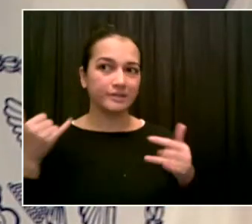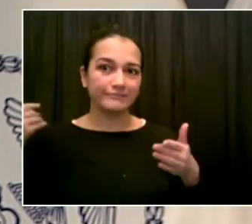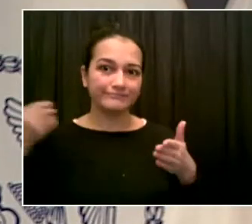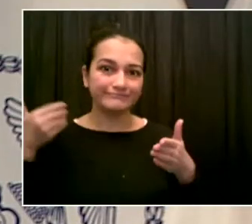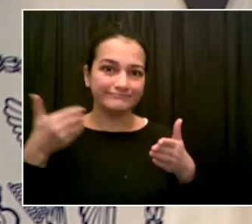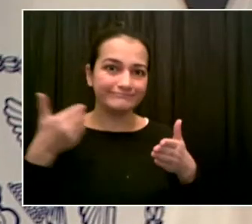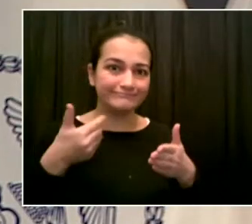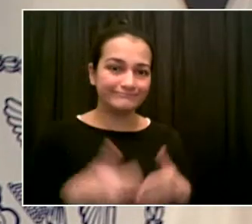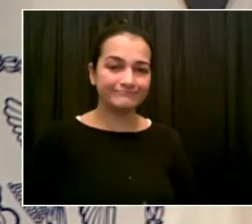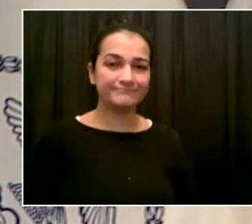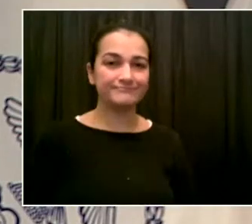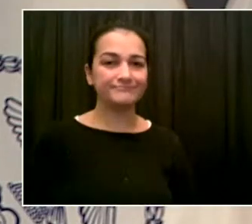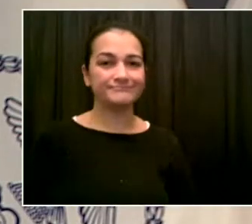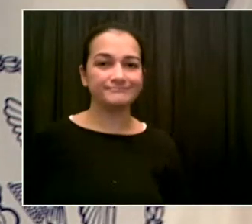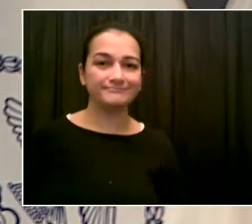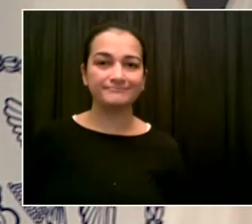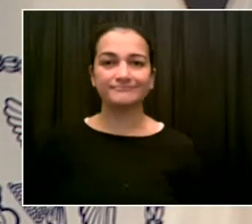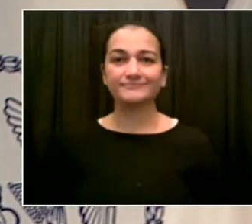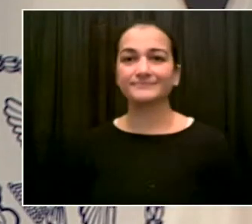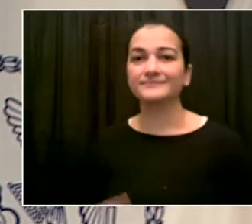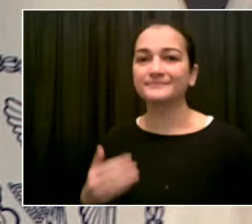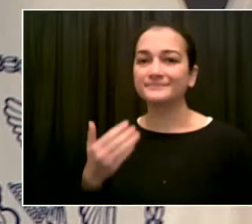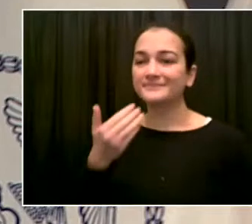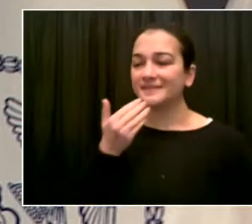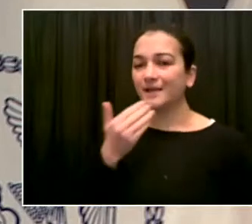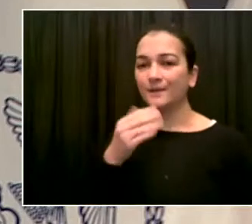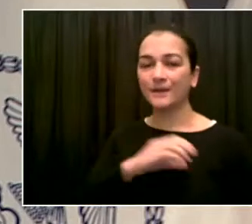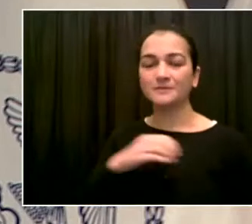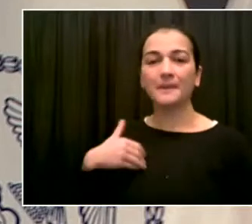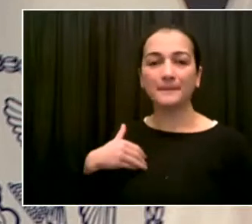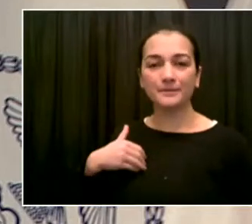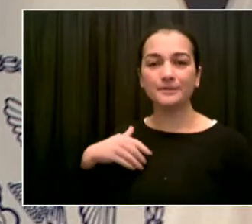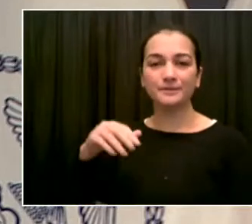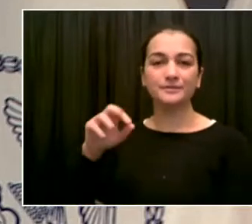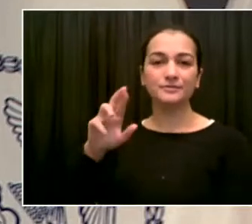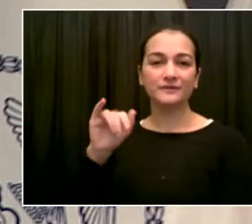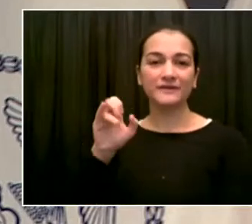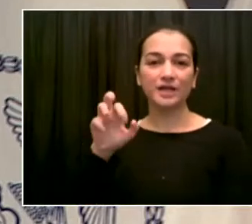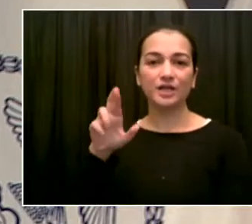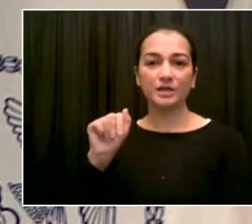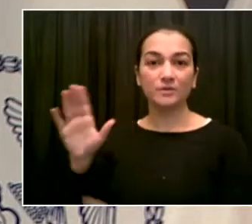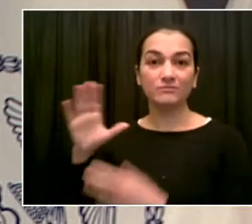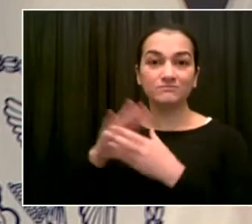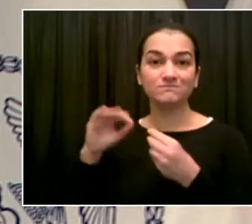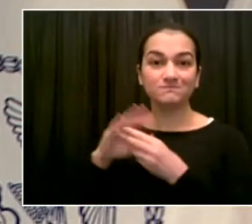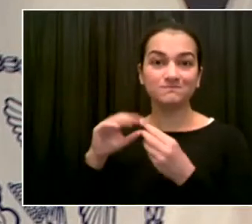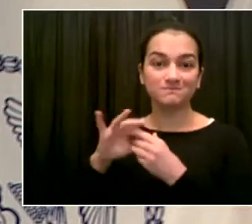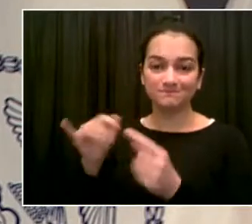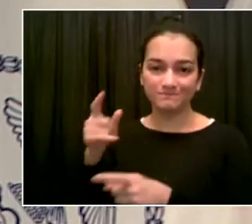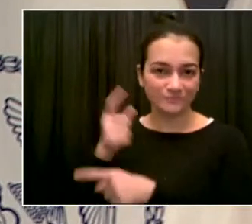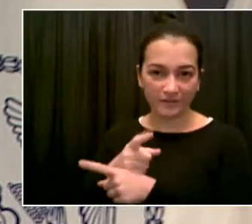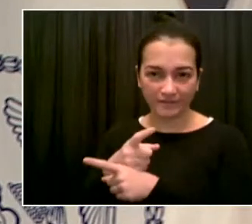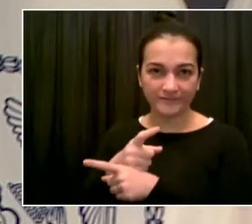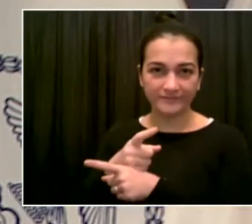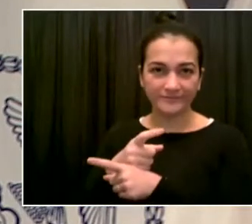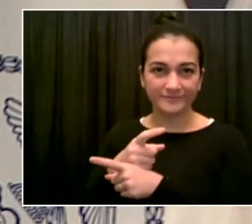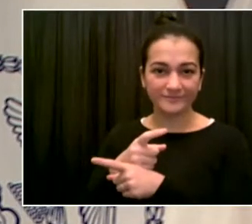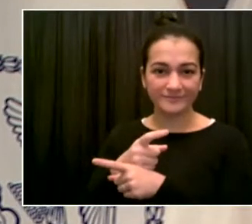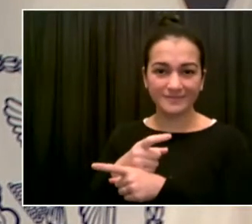TO JOIN YOU THIS MORNING TO HELP SPREAD THE WORD. THANK YOU SO MUCH COUNCILMBEEMR